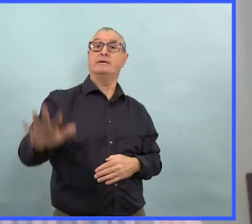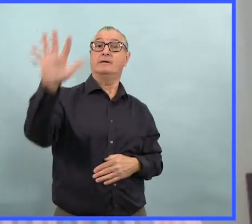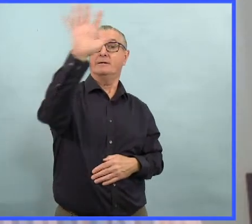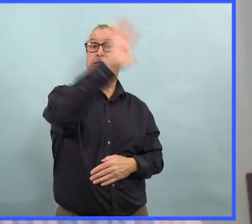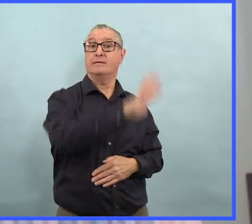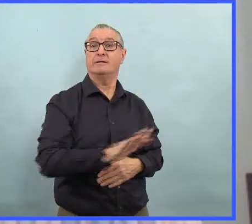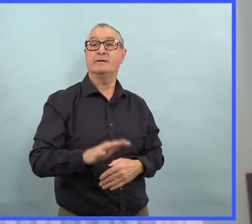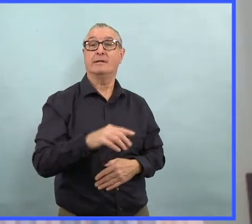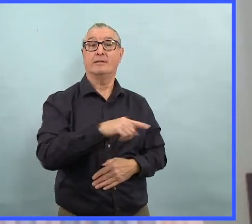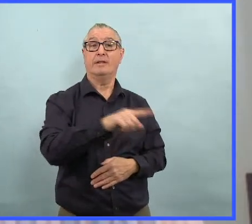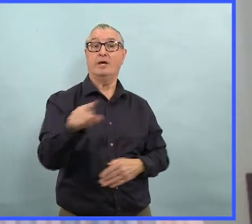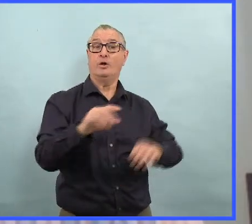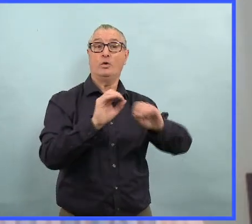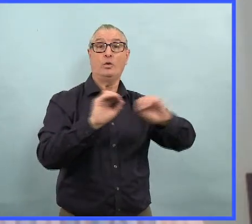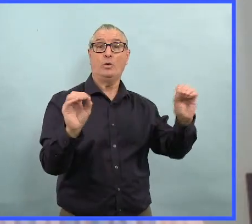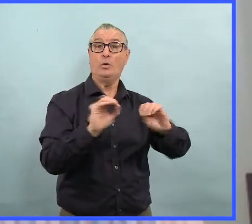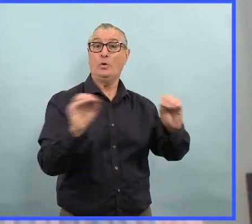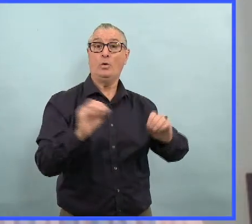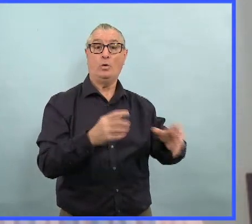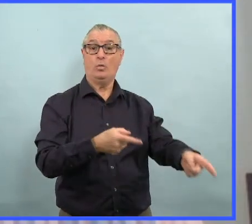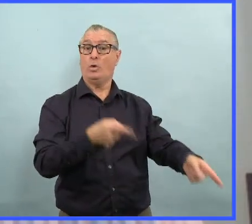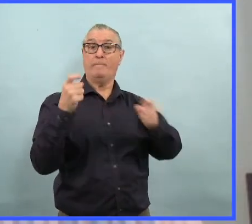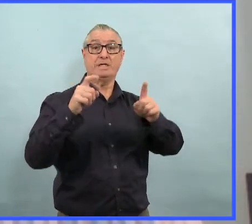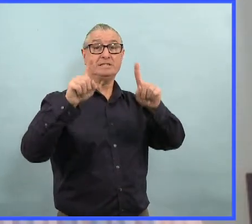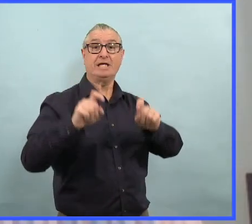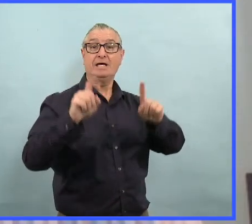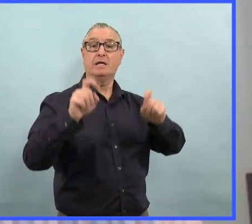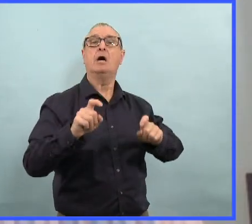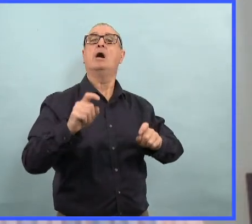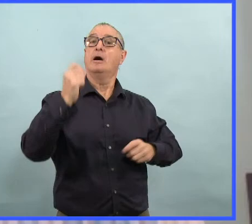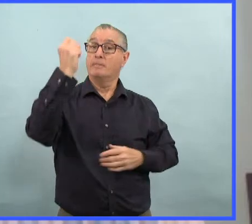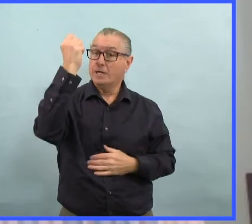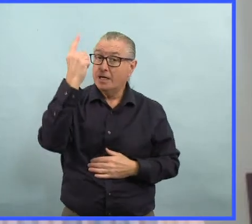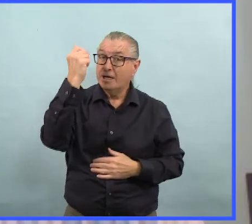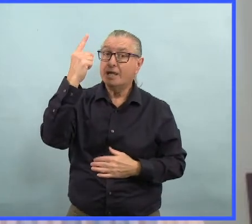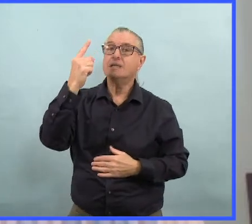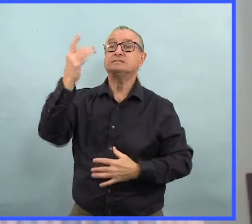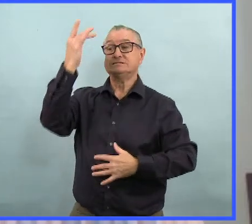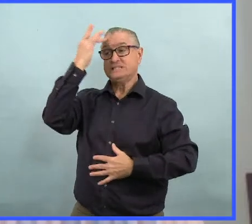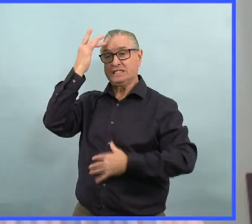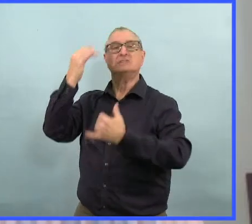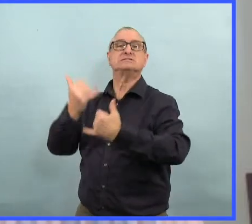testing so hard to know the the uh precise number there uh what we can say for sure is